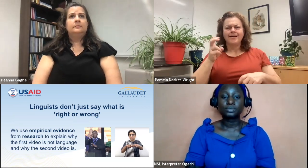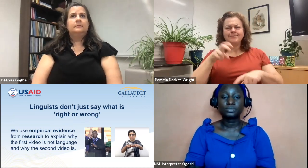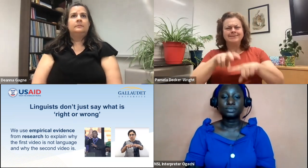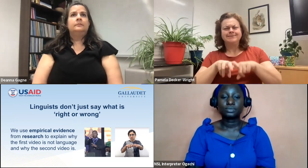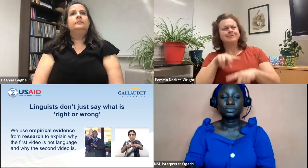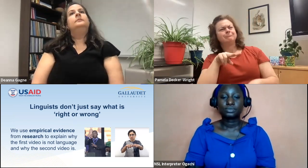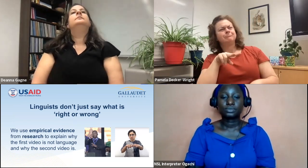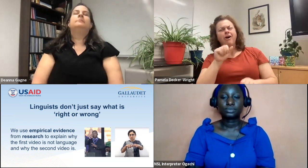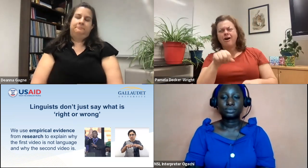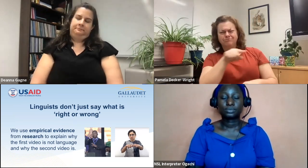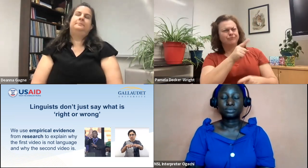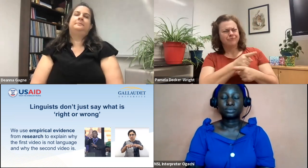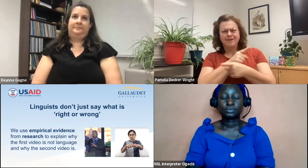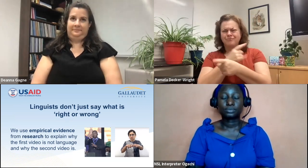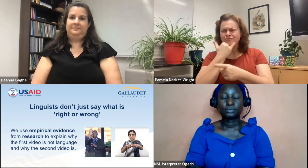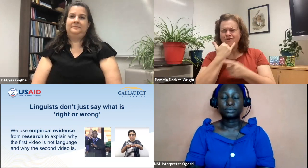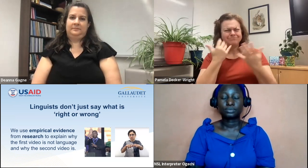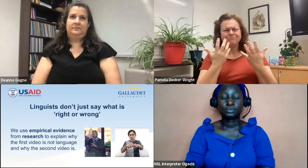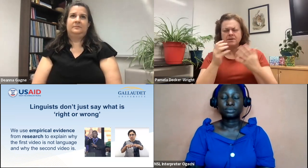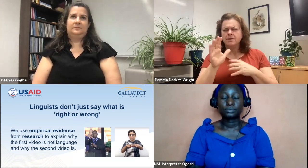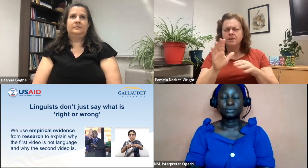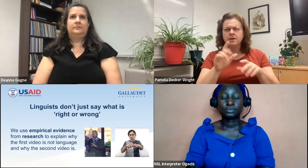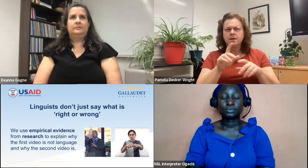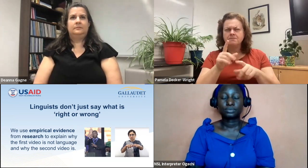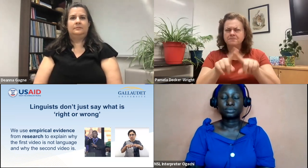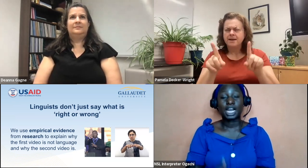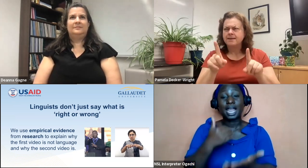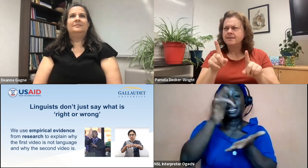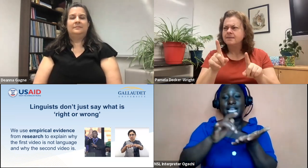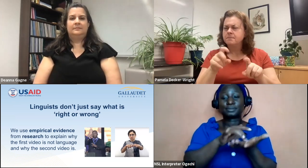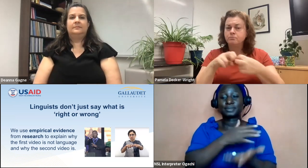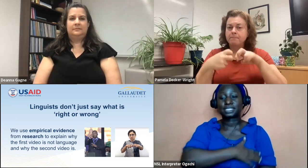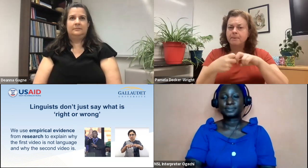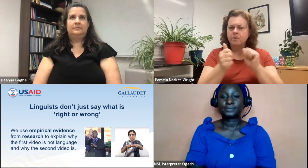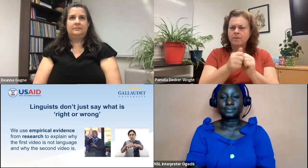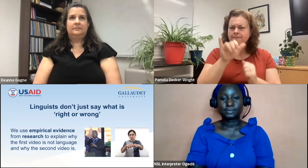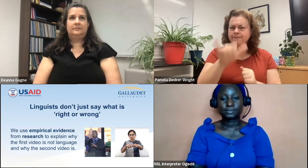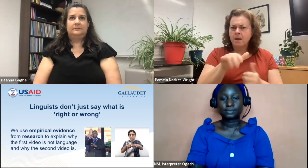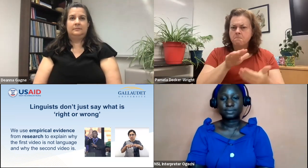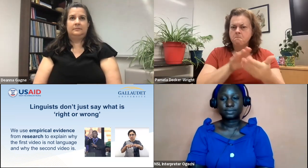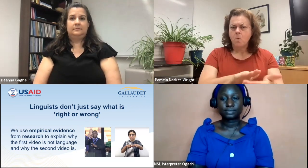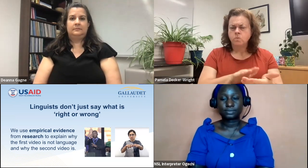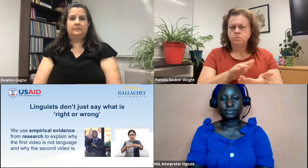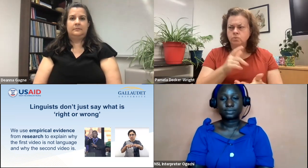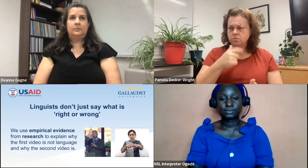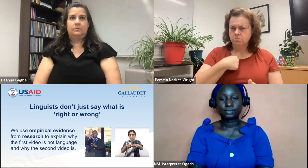So again. just sitting back watching, we can see the difference in what is being produced.